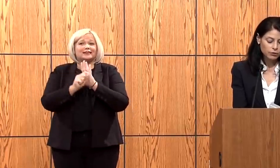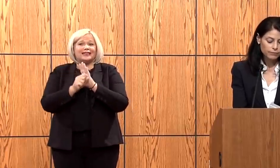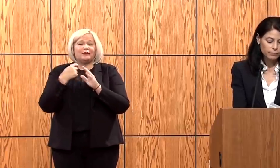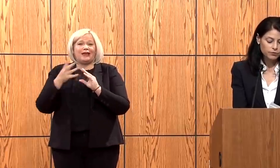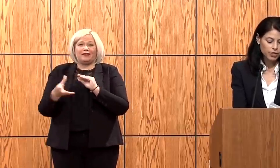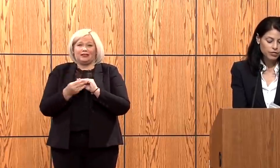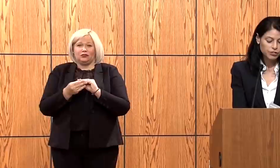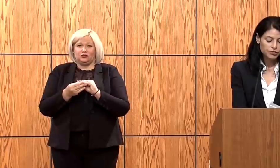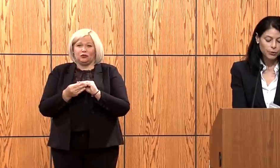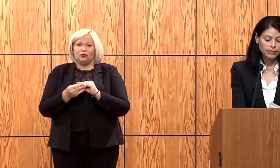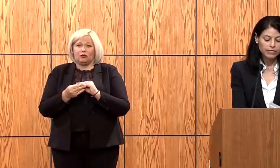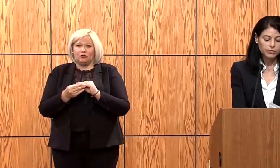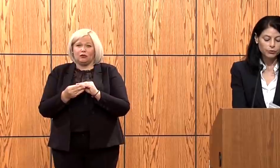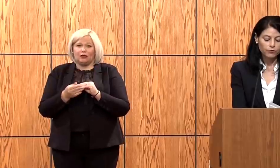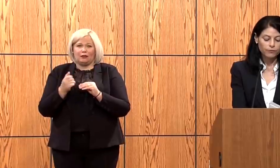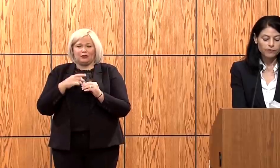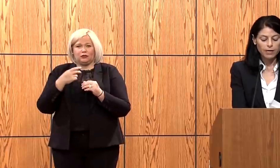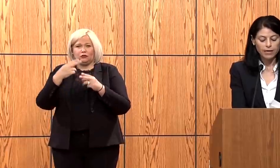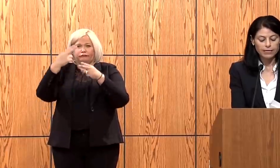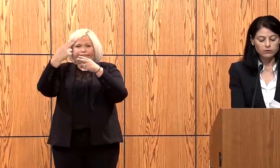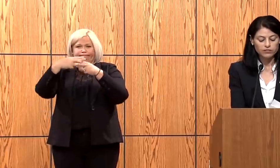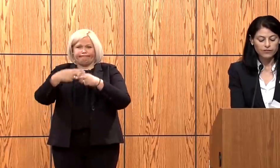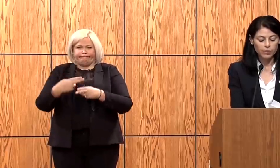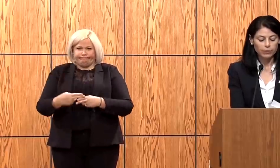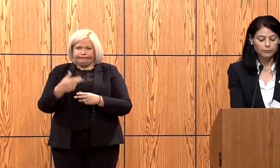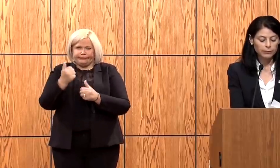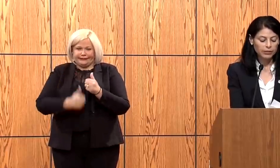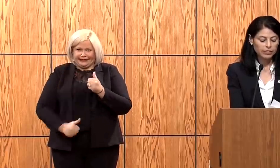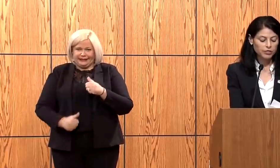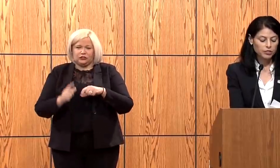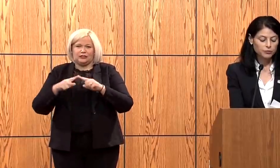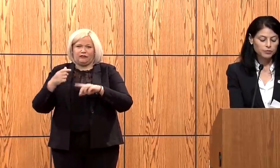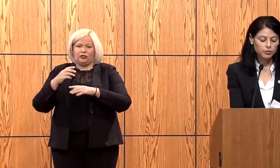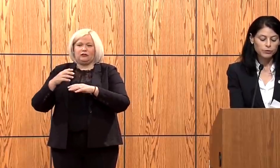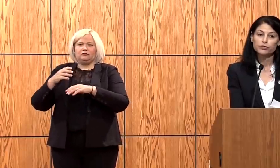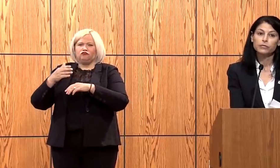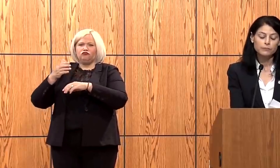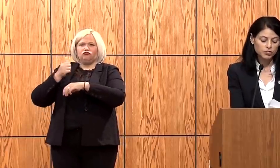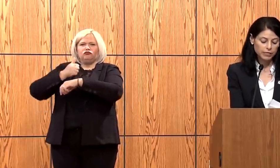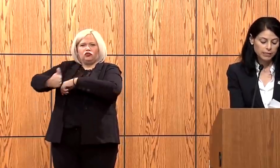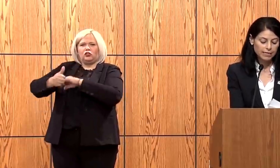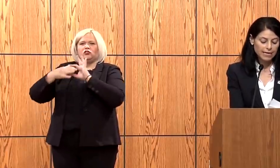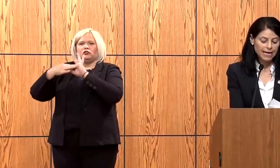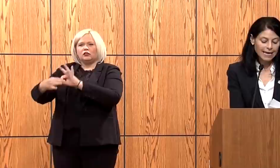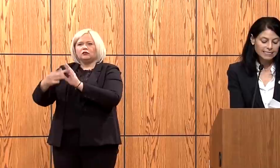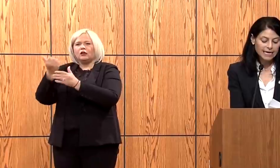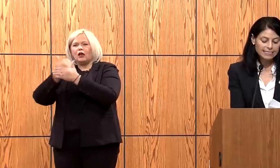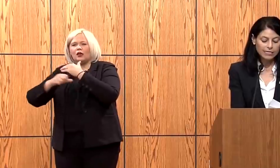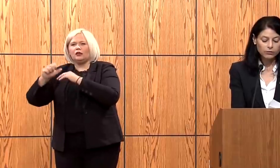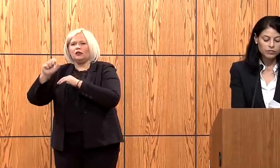ANNOUNCED BY THE U.S. ATTORNEY’S OFFICE IN THE WESTERN DISTRICT, OFFICE IN THE WESTERN DISTRICT, AND ACCOUNT OF THE STATE WE HAVE AND ACCOUNT OF THE STATE WE HAVE ADDITIONAL CHARGES SO I’D LIKE